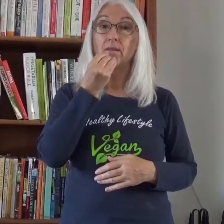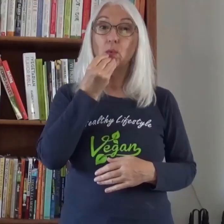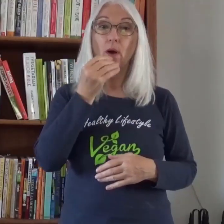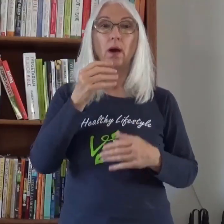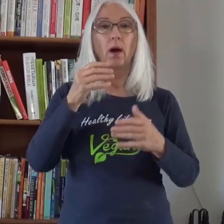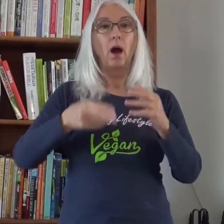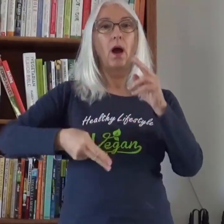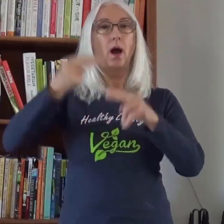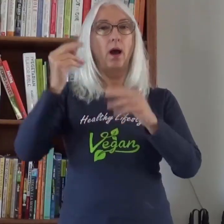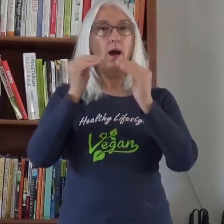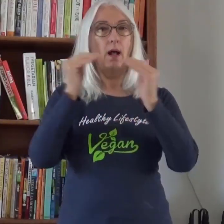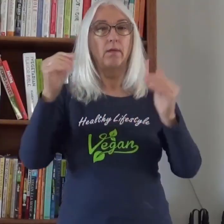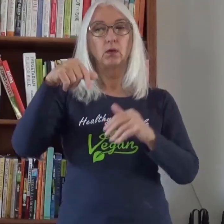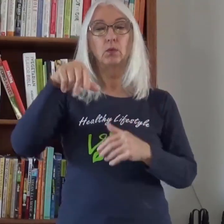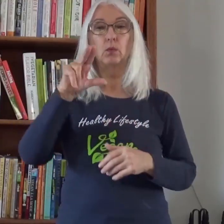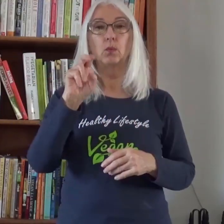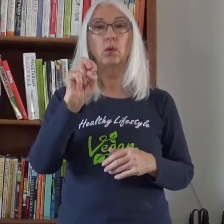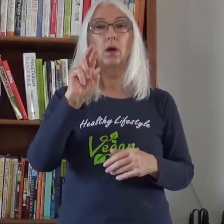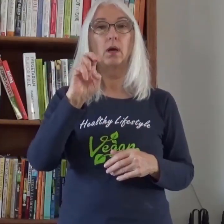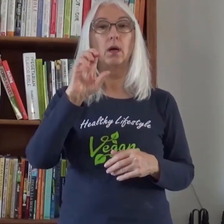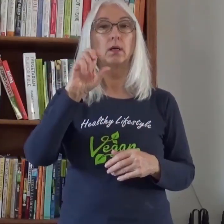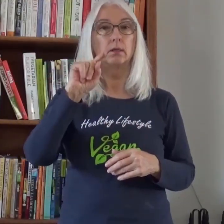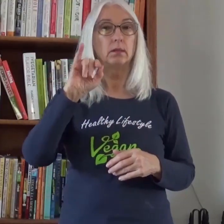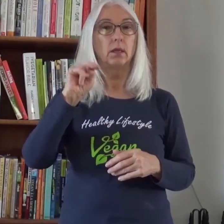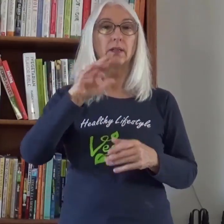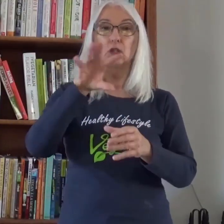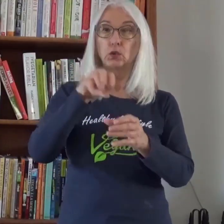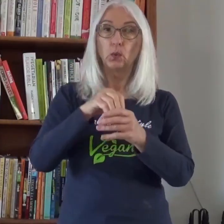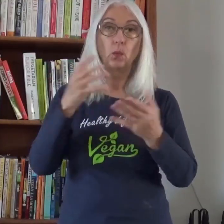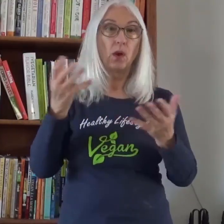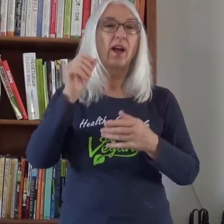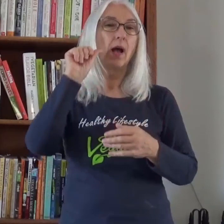Foods with high levels of quercetin include